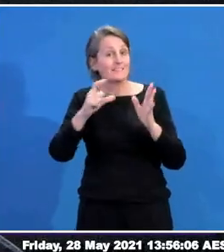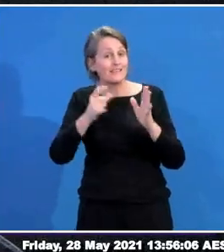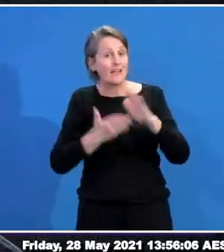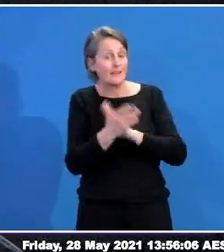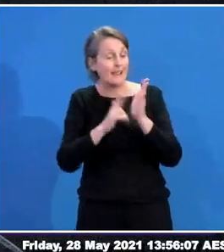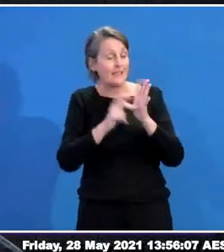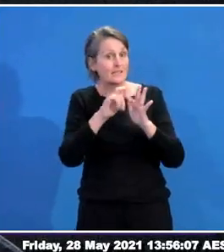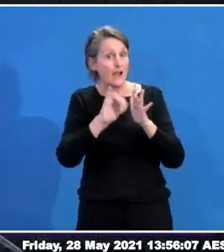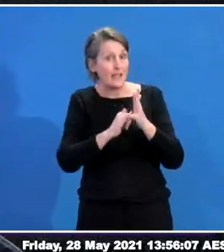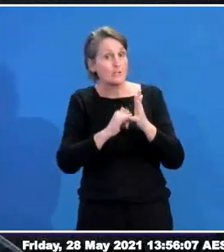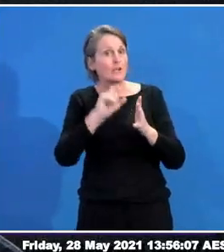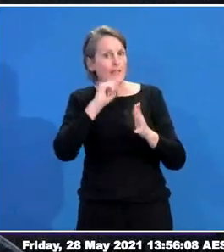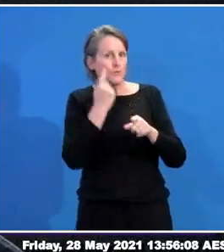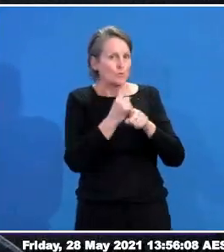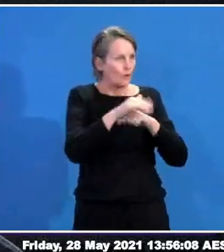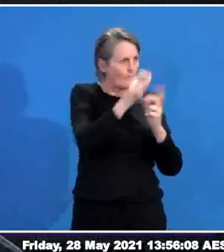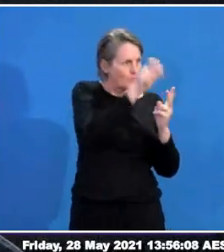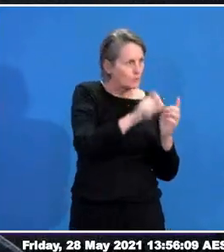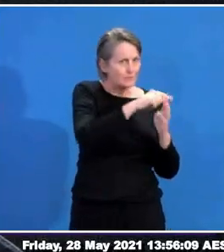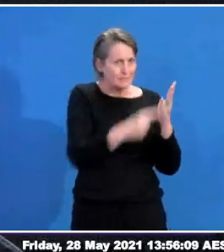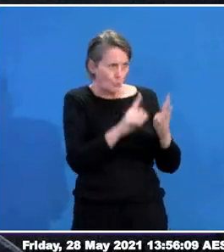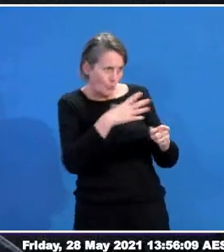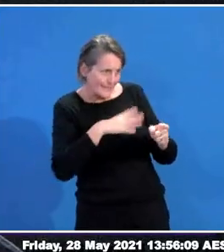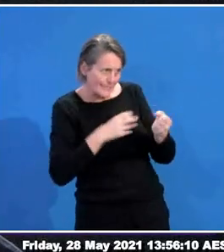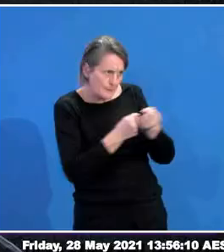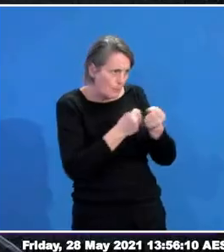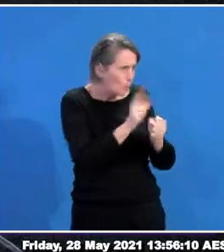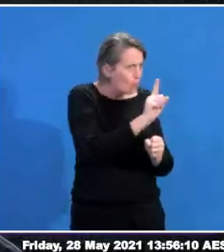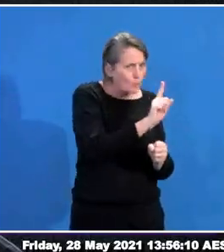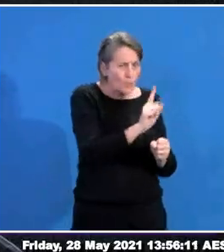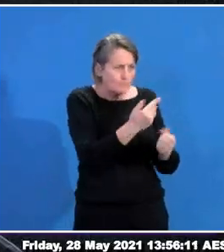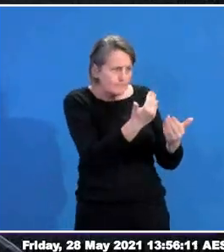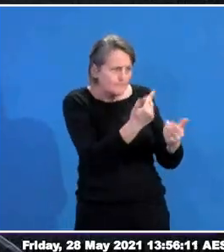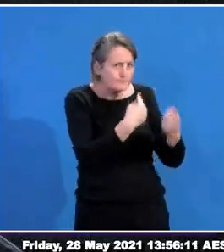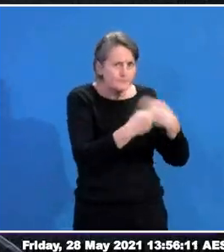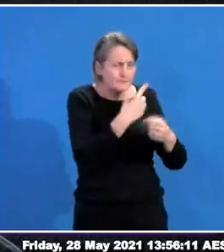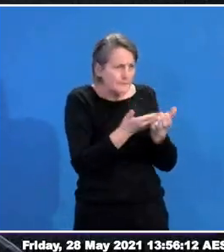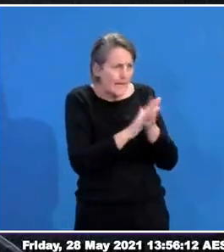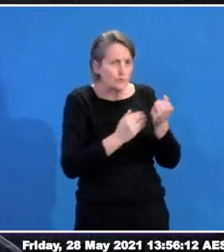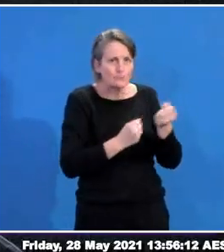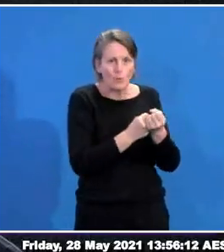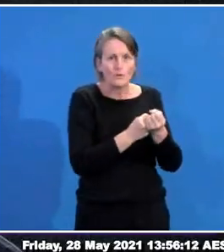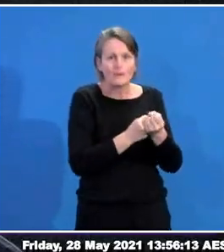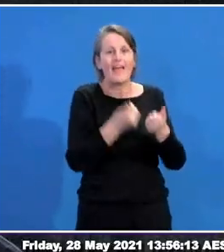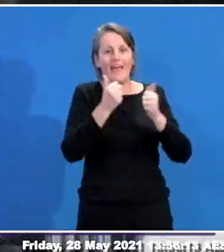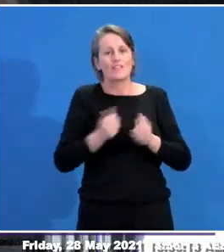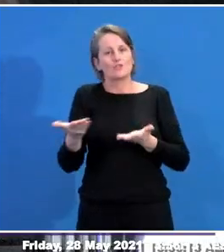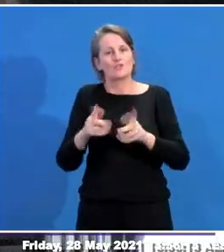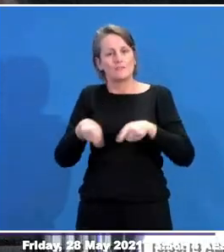care needs they may have with either themselves or other tenants in the house. I see.